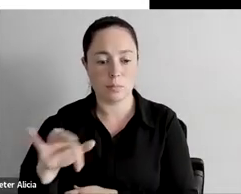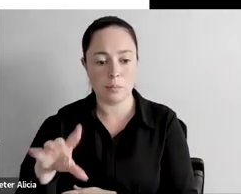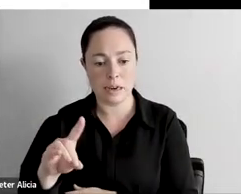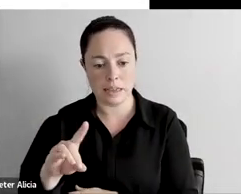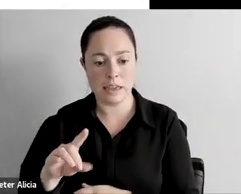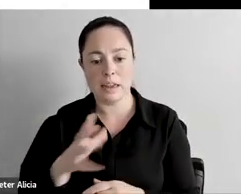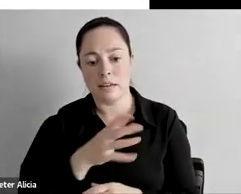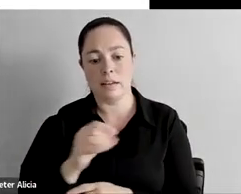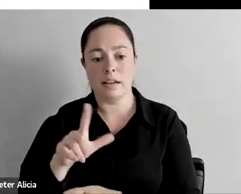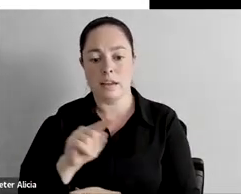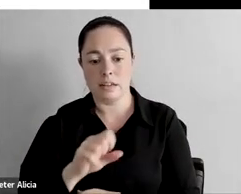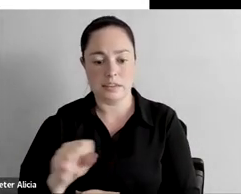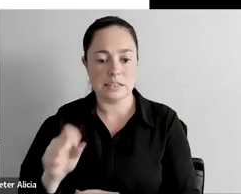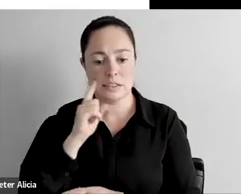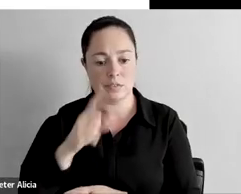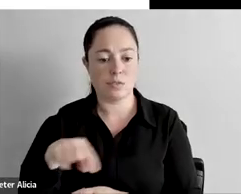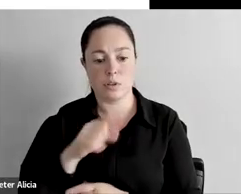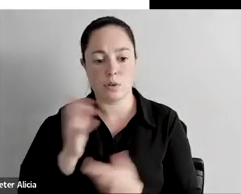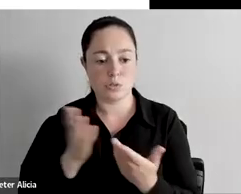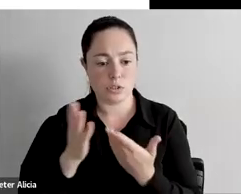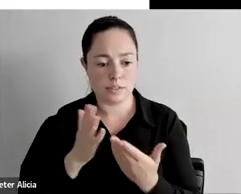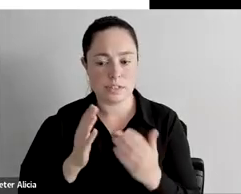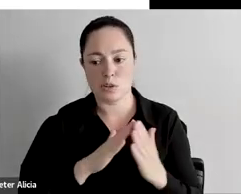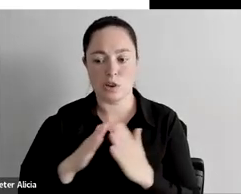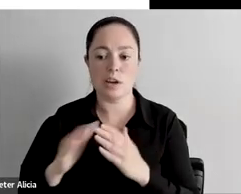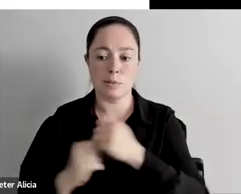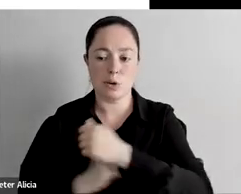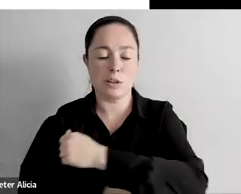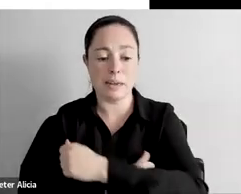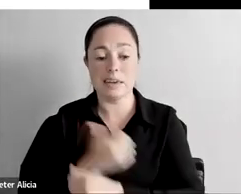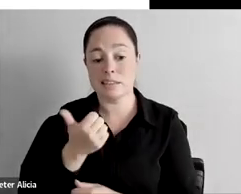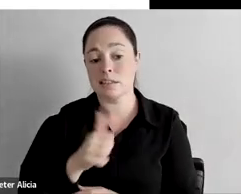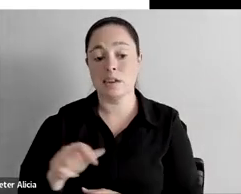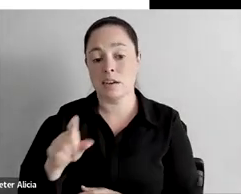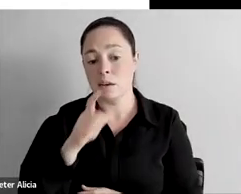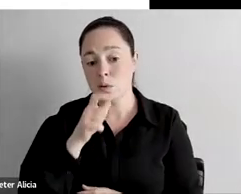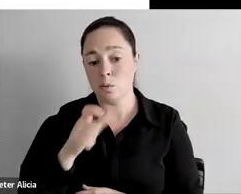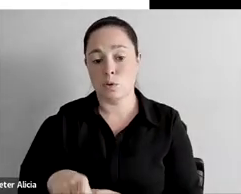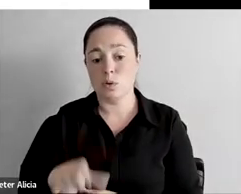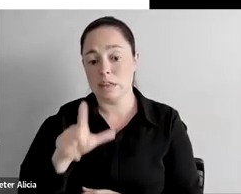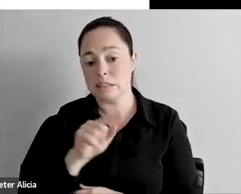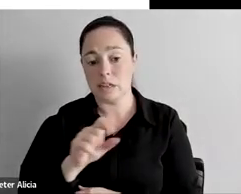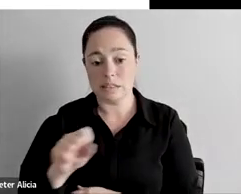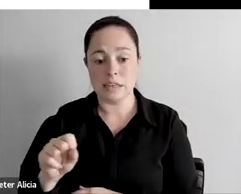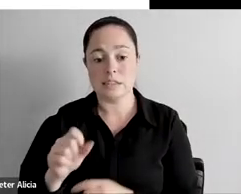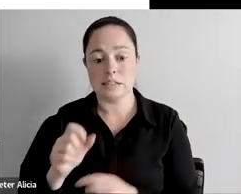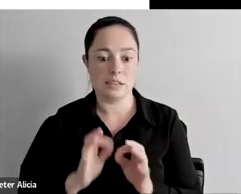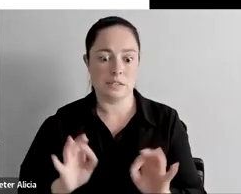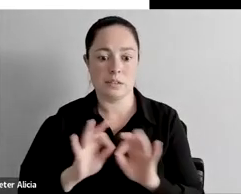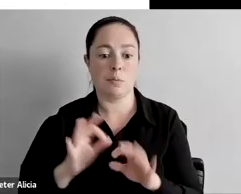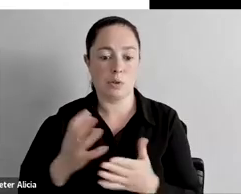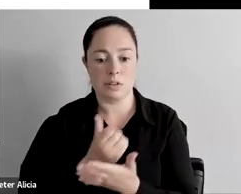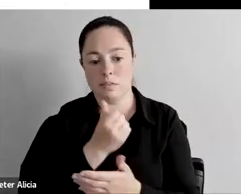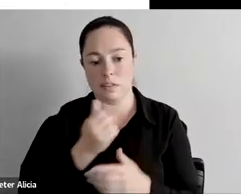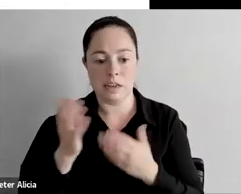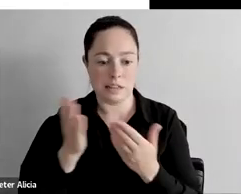community-based services, so that everyone who needs LTSS has access to the services and supports they need to live and thrive in the community.